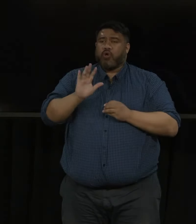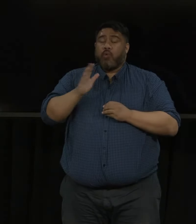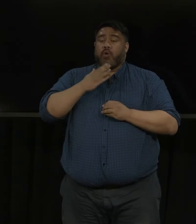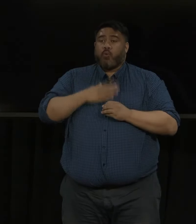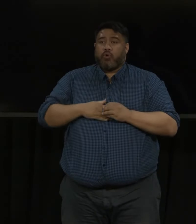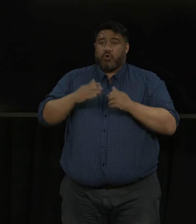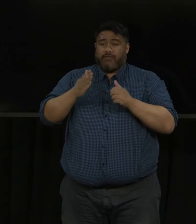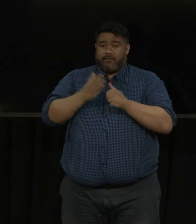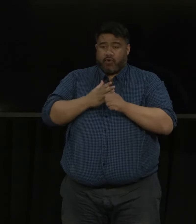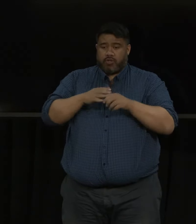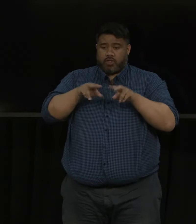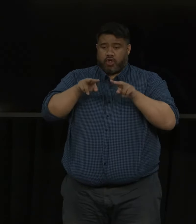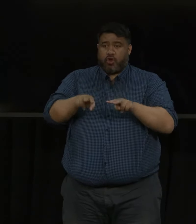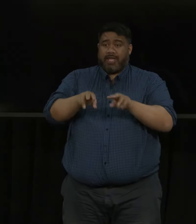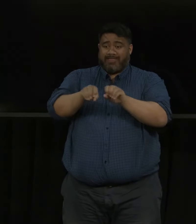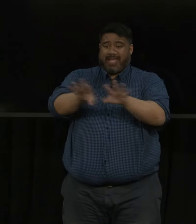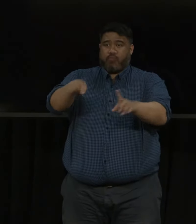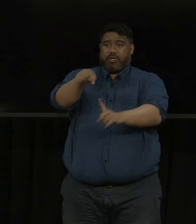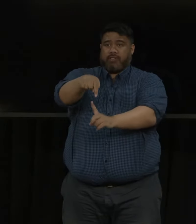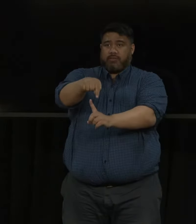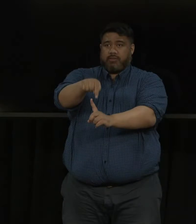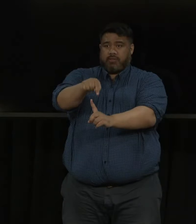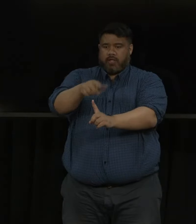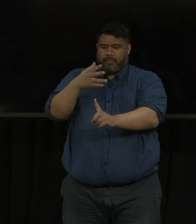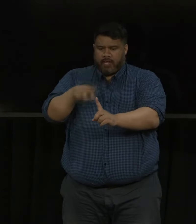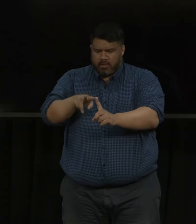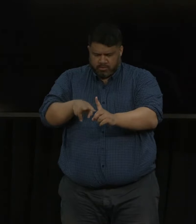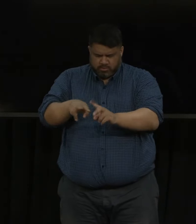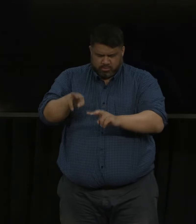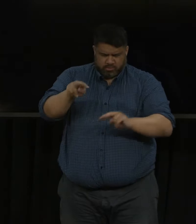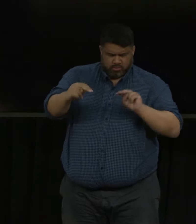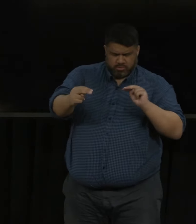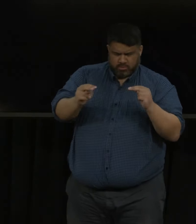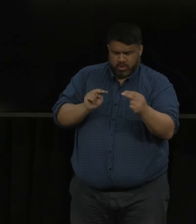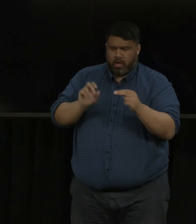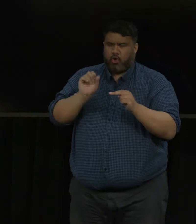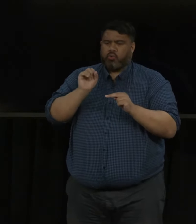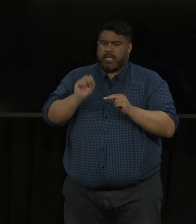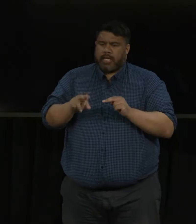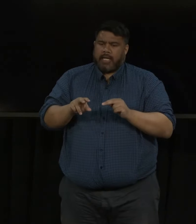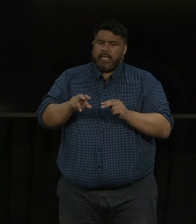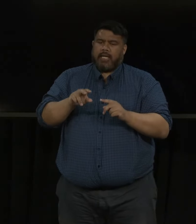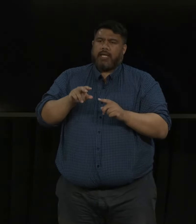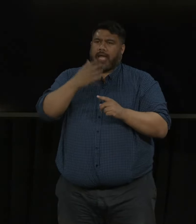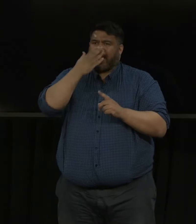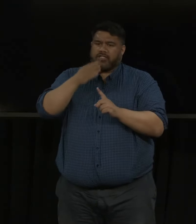mix together. We have been more nuanced than that. We have said